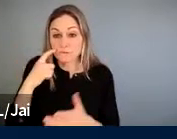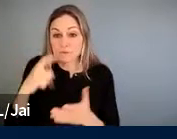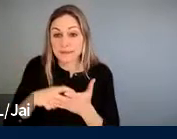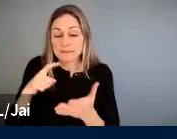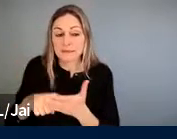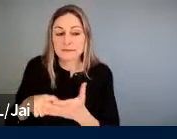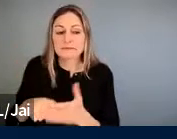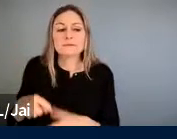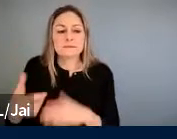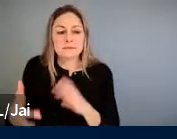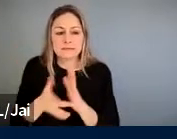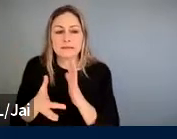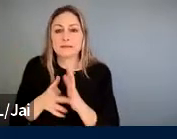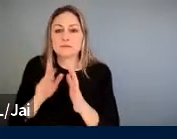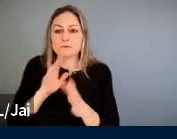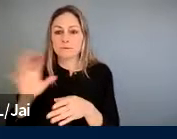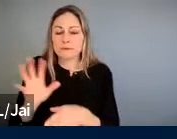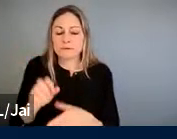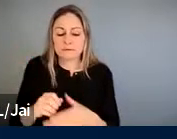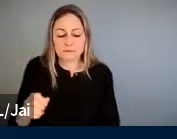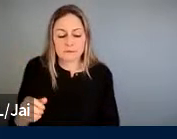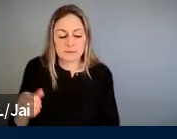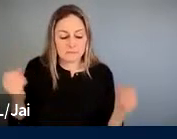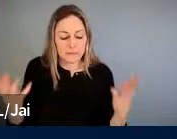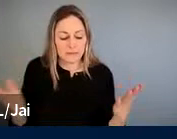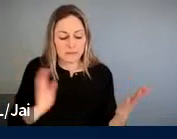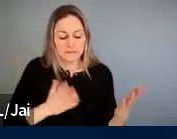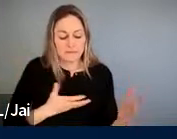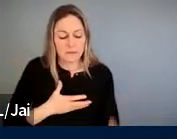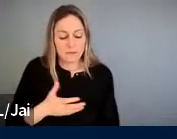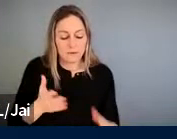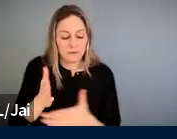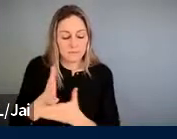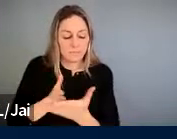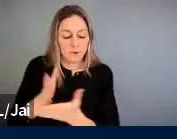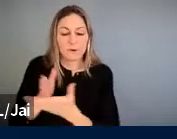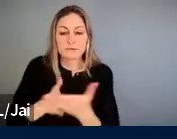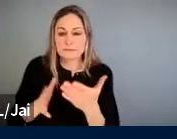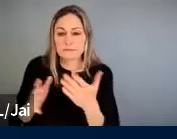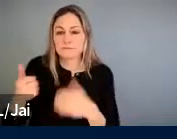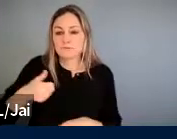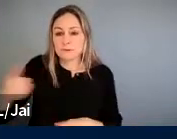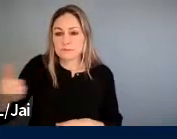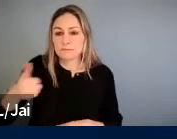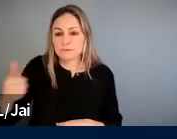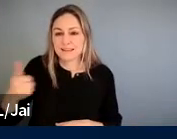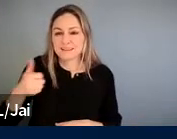are being incorporated into many of our aspects of transportation, often as a part of security